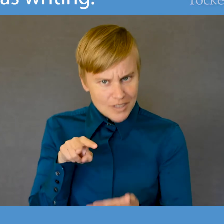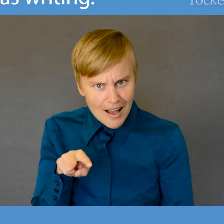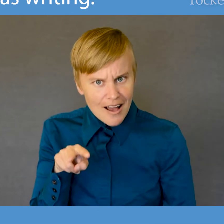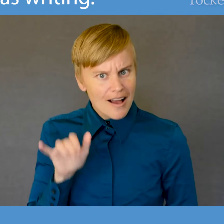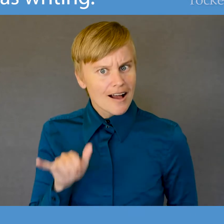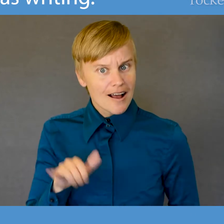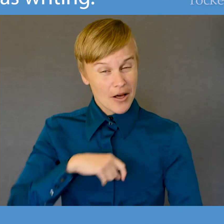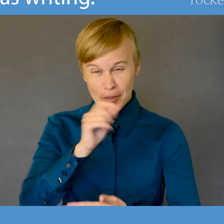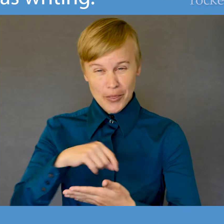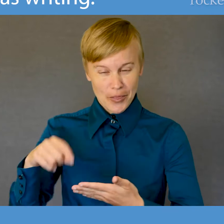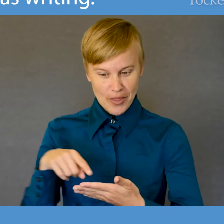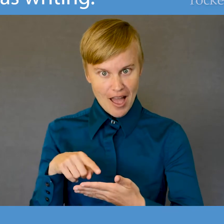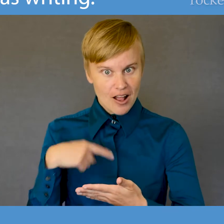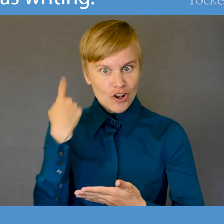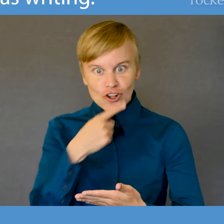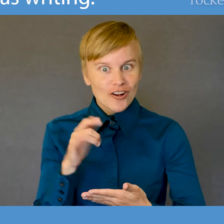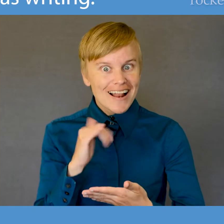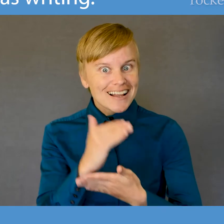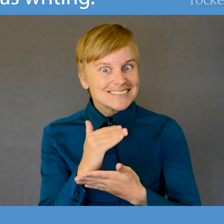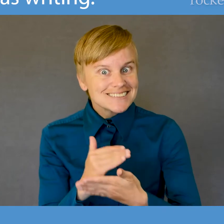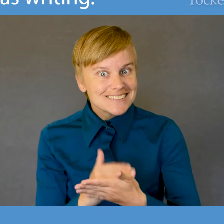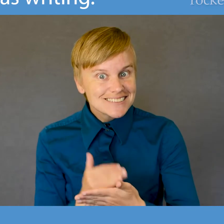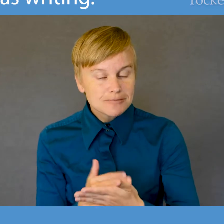Maybe you notice their scribbles already look like a list,